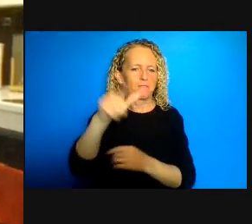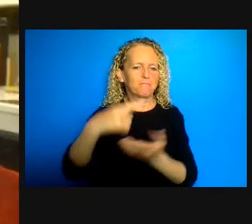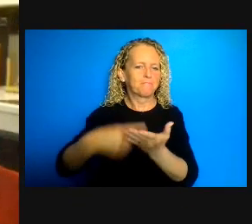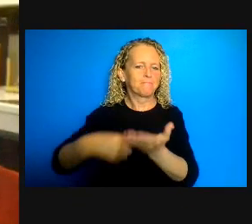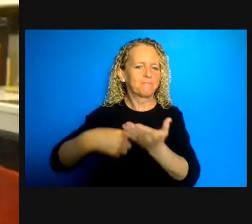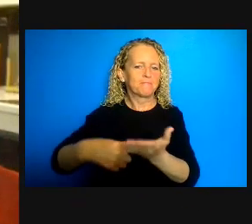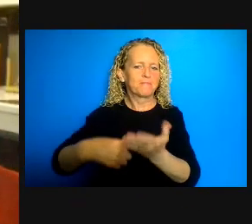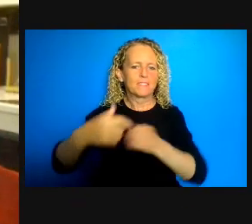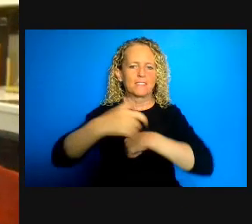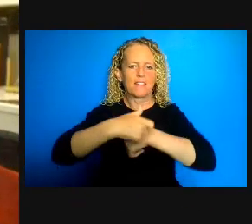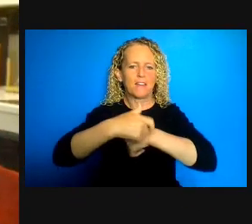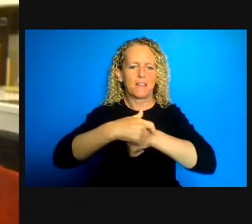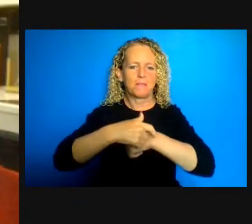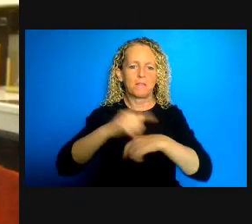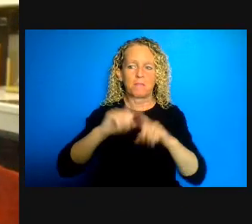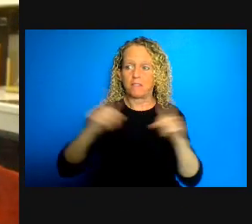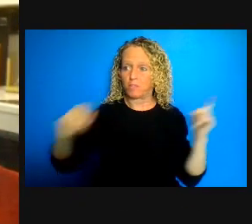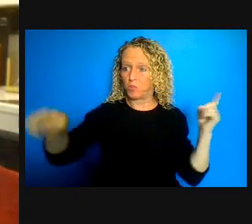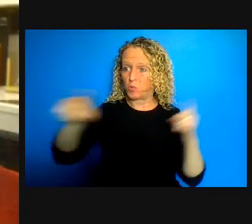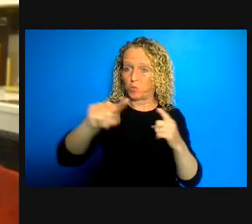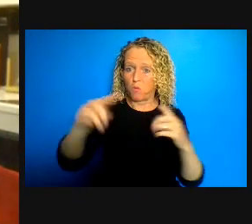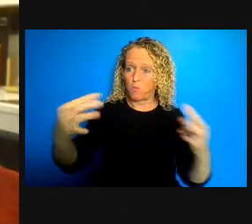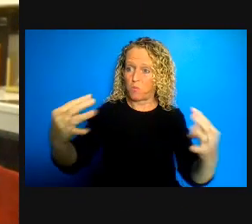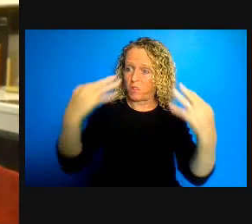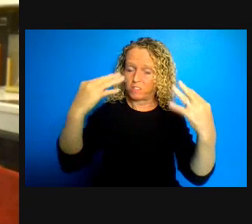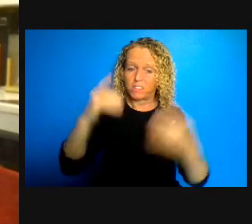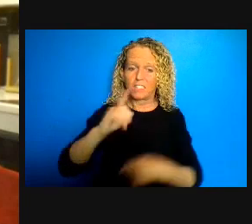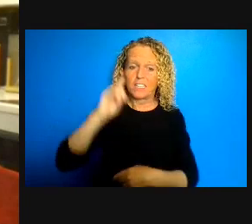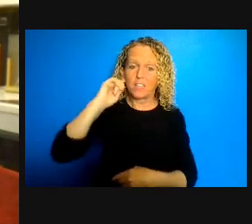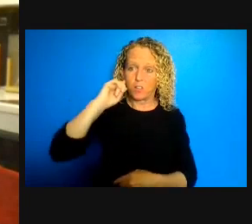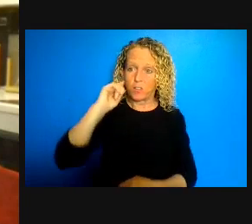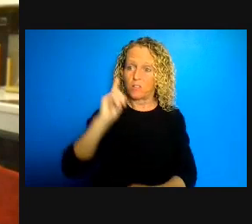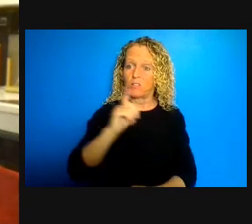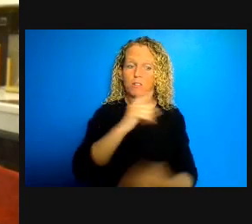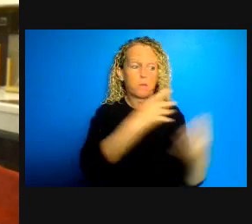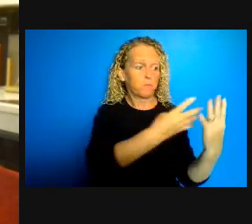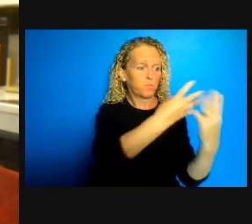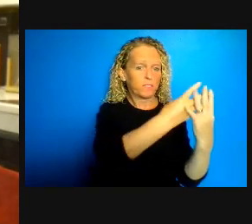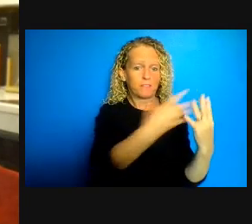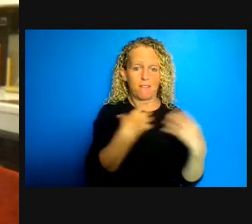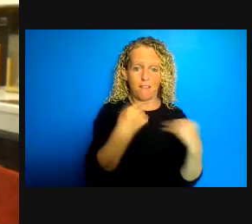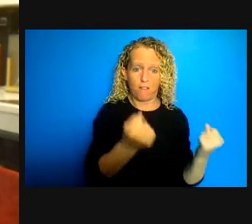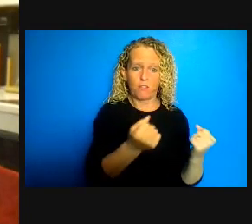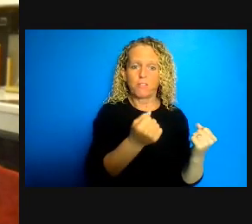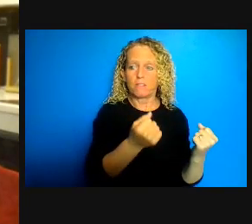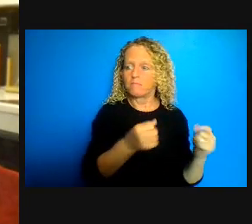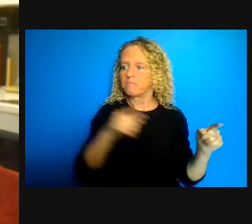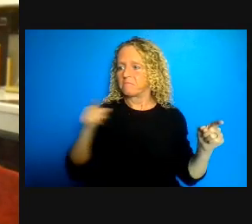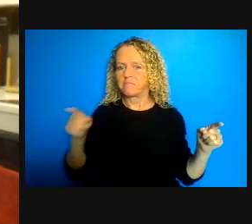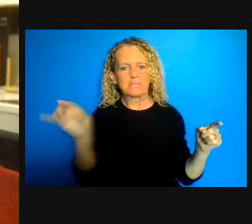from the expert prison health is public health. I would like to know as professor